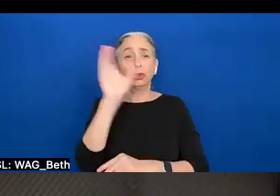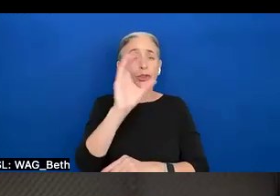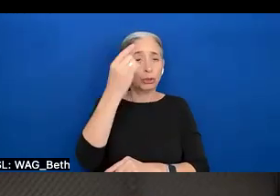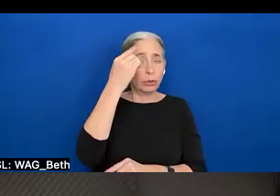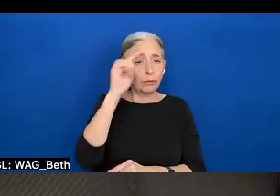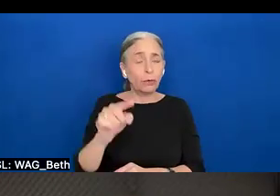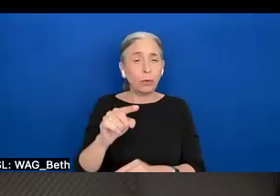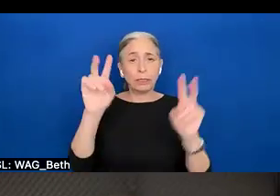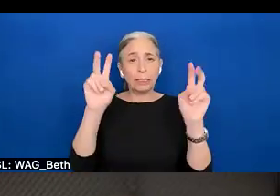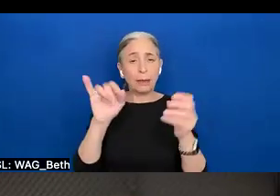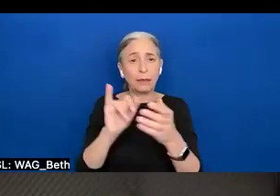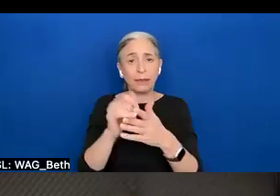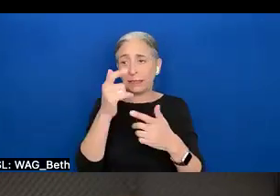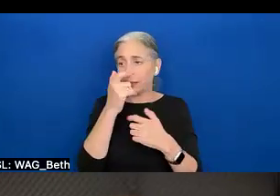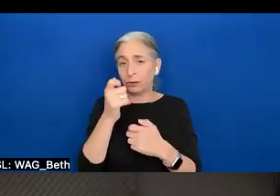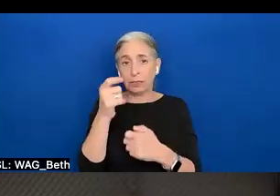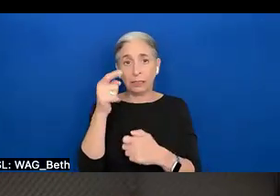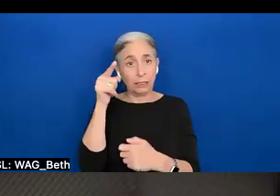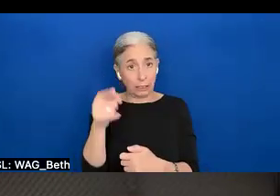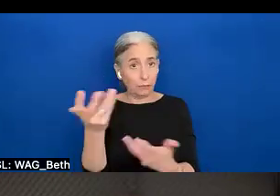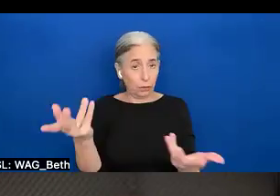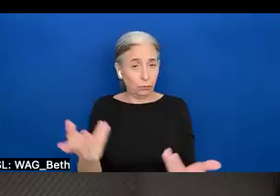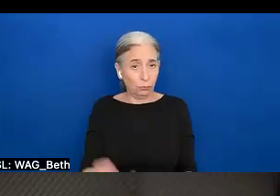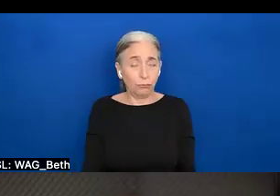topic that is interesting for you, okay?